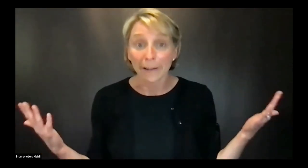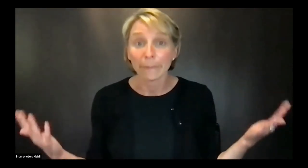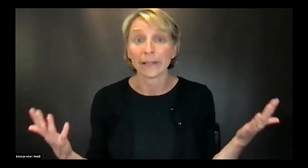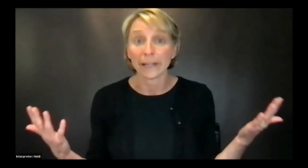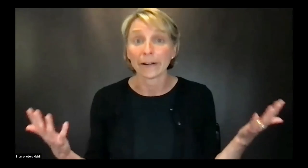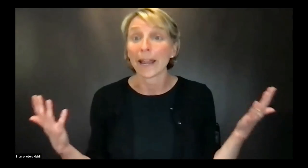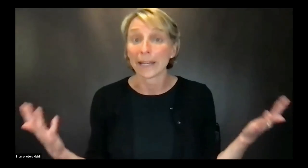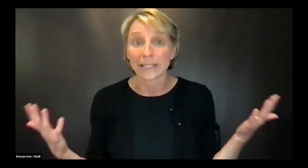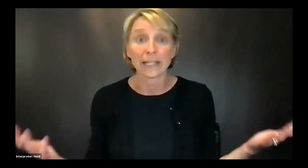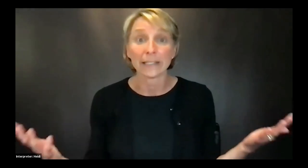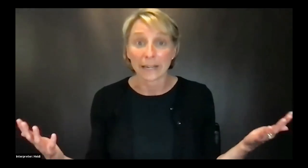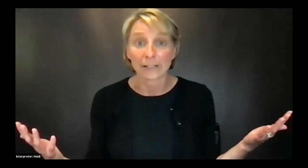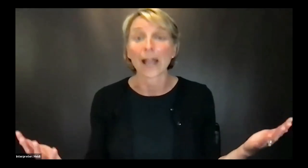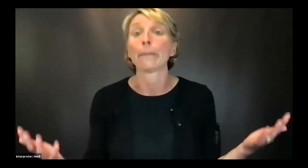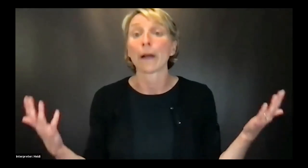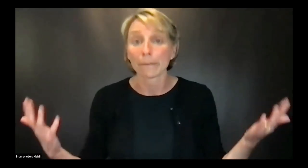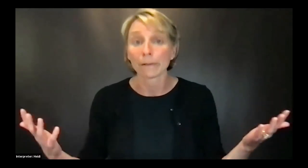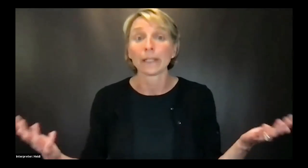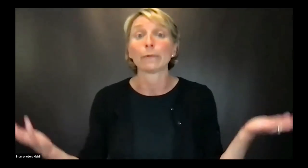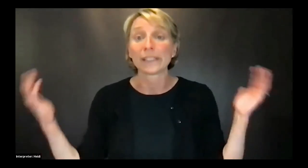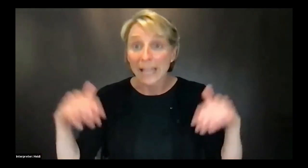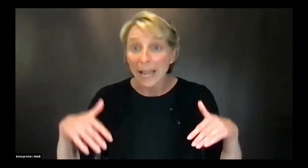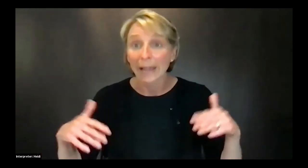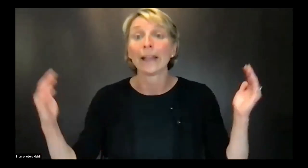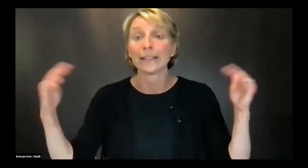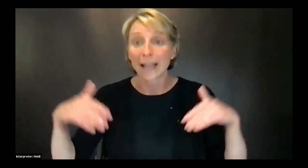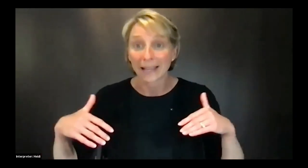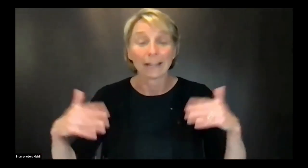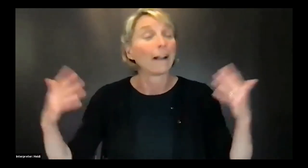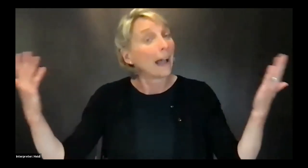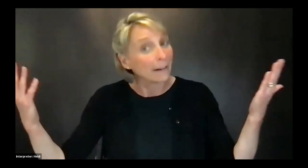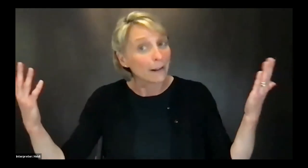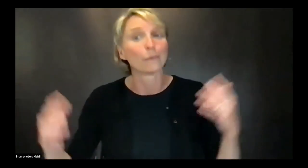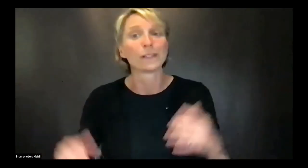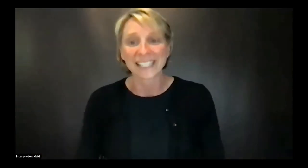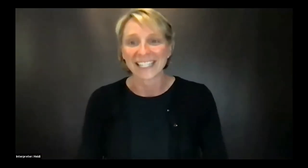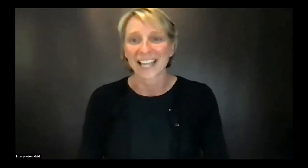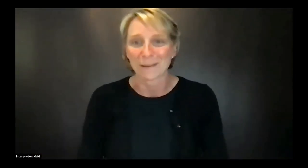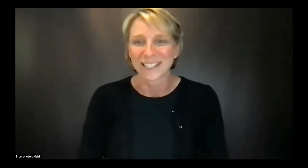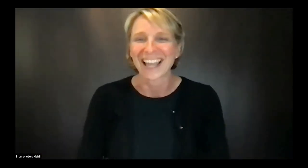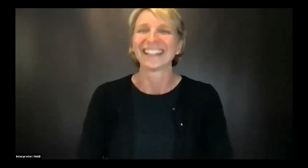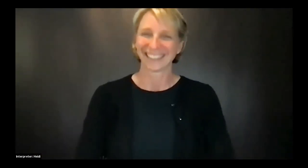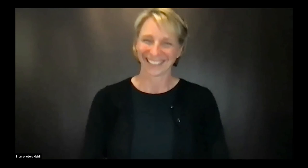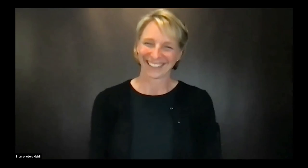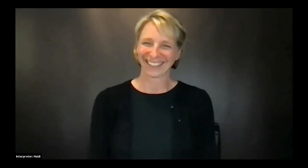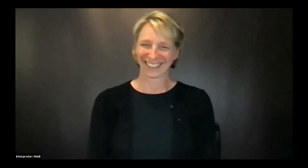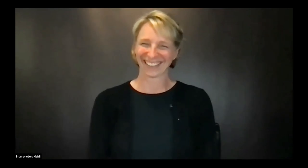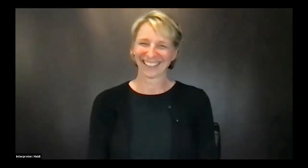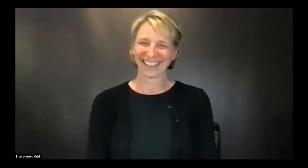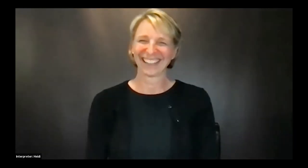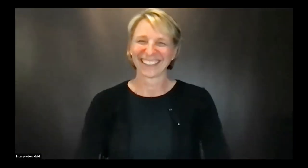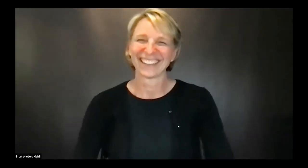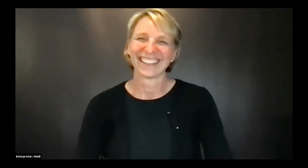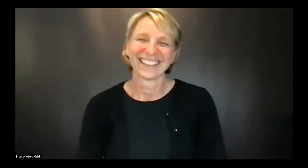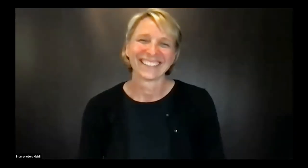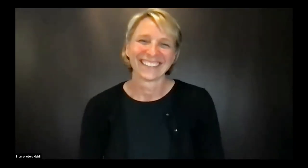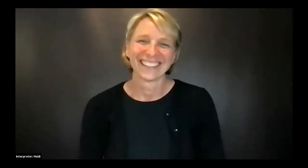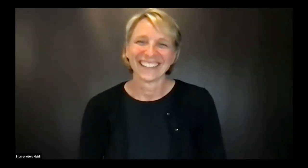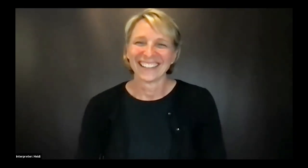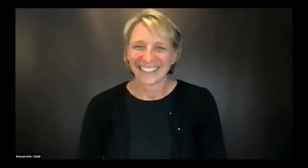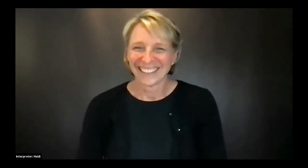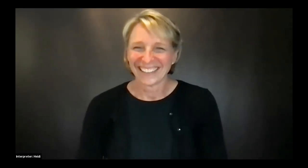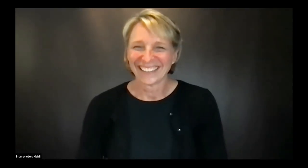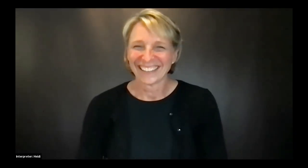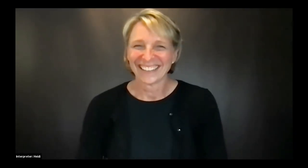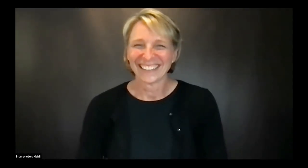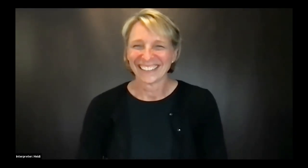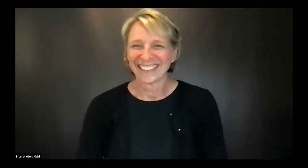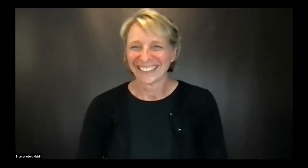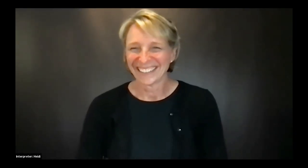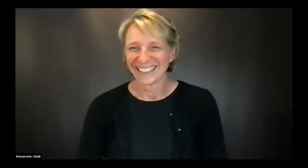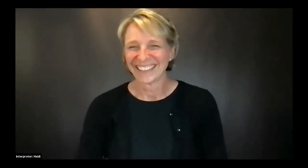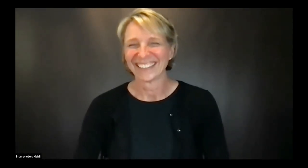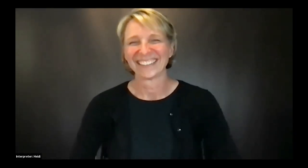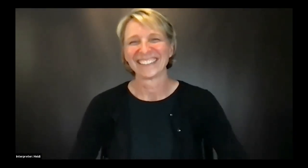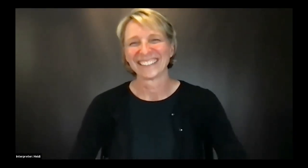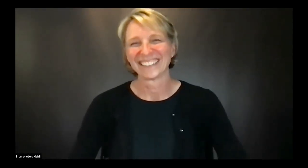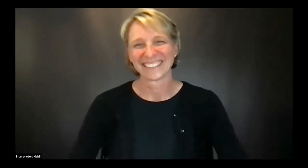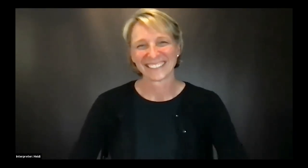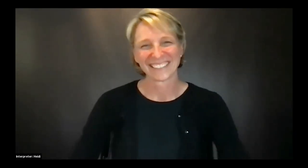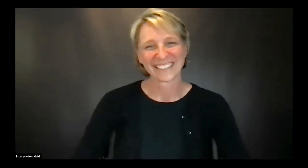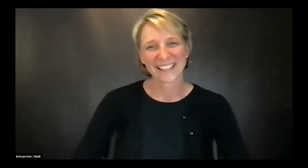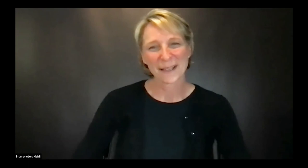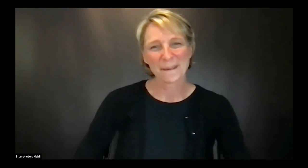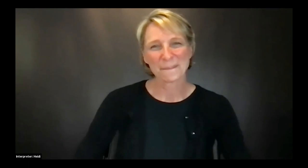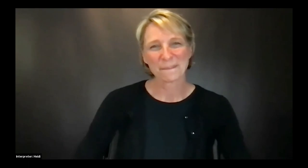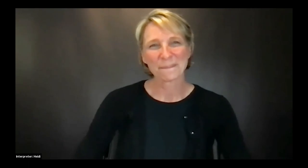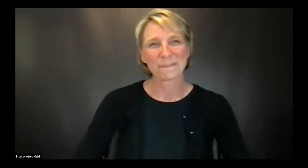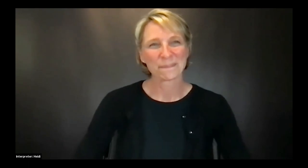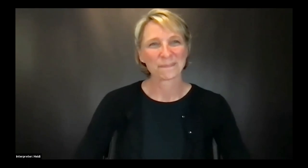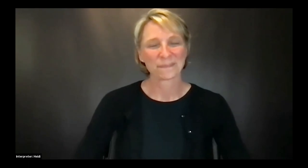been here 18 years. I probably will stay and die here. I don't know, we'll see. Time will tell.